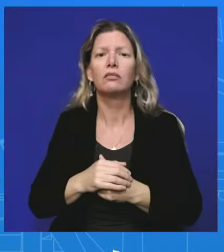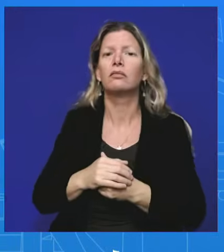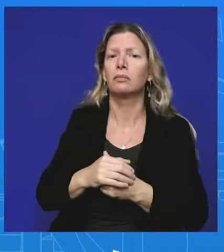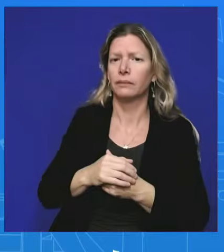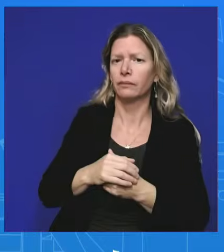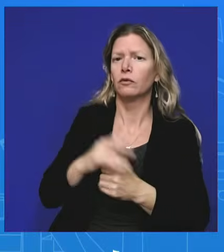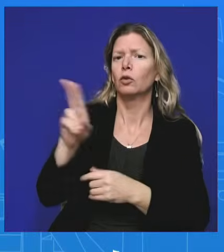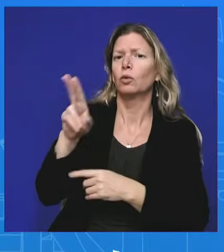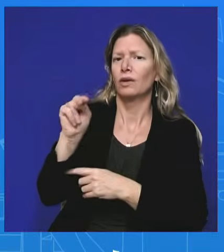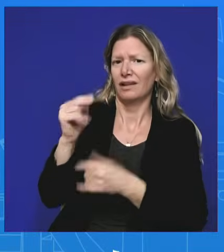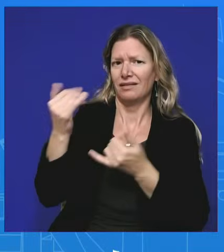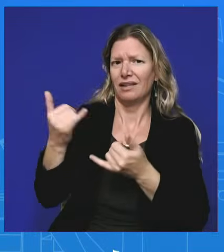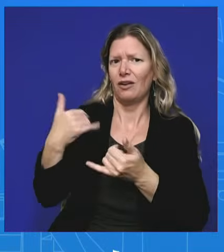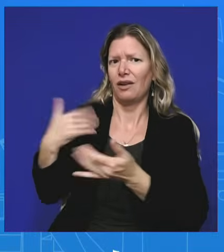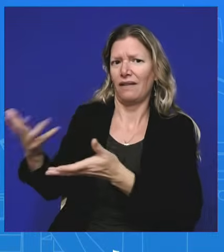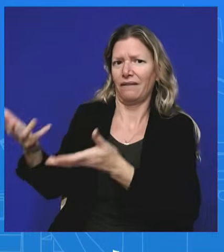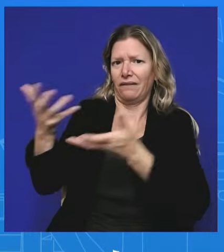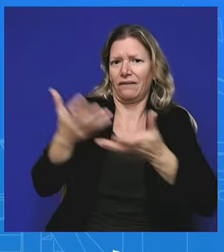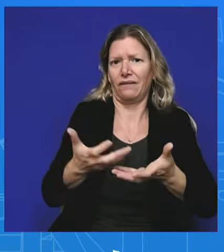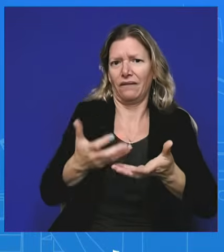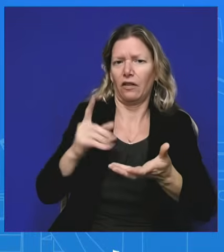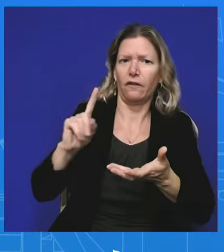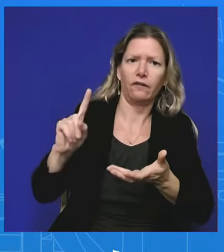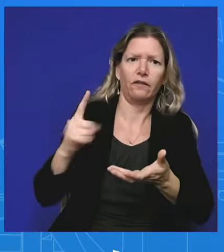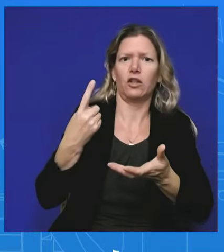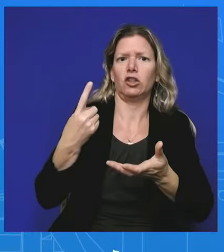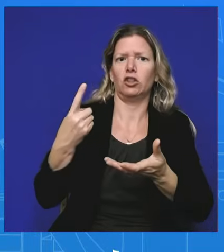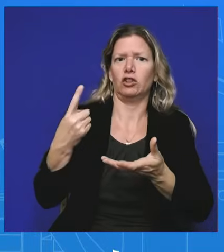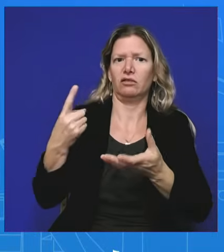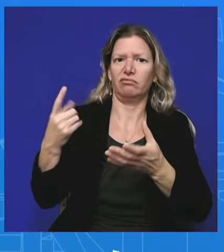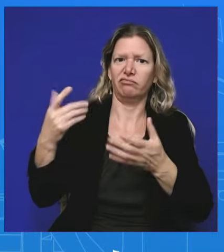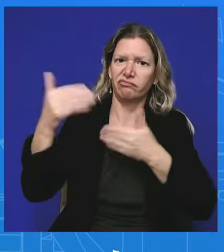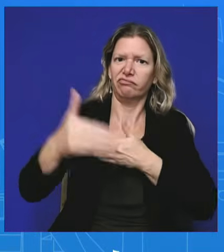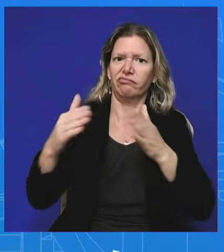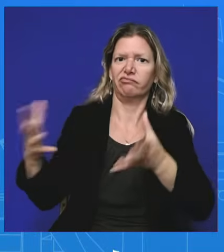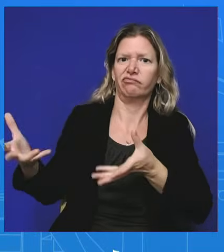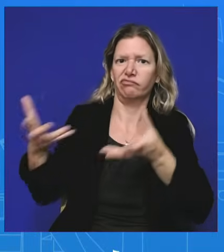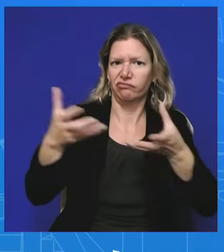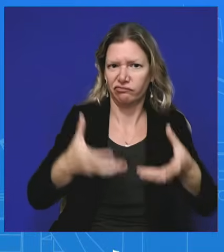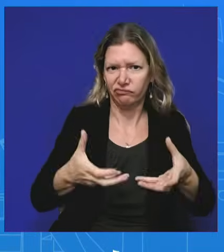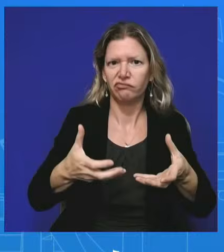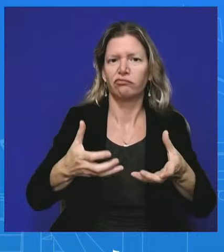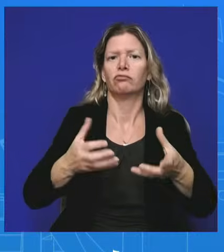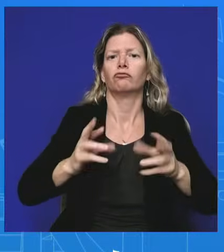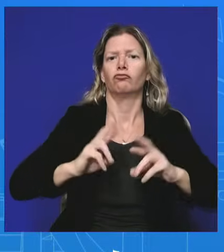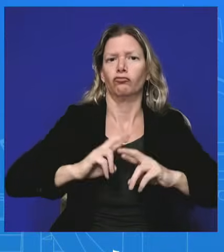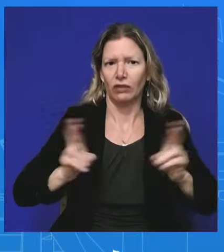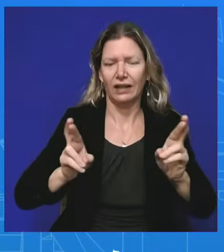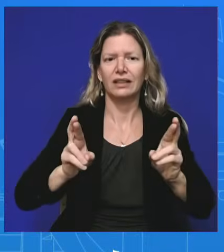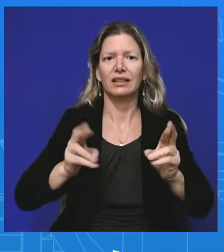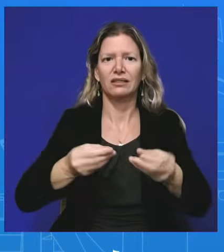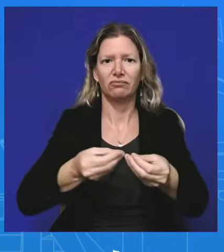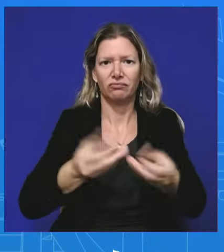for distribution inside Gaza. So, look, I mean, hopefully, by the time we're done here, I mean, some of that stuff will actually be in --